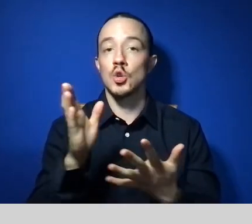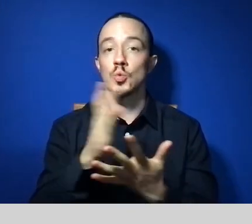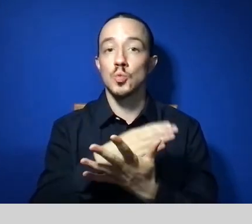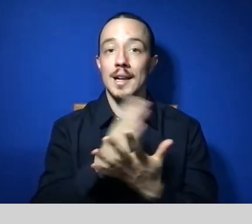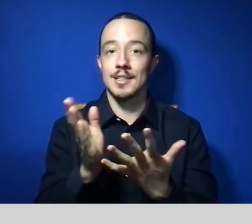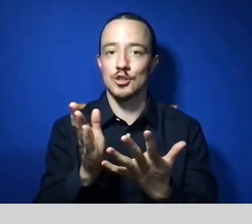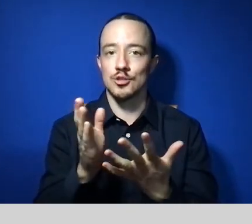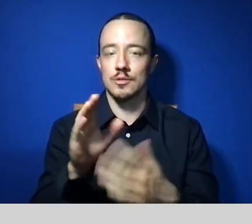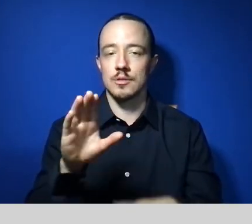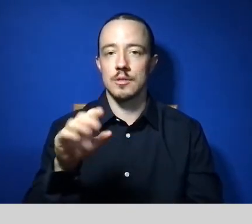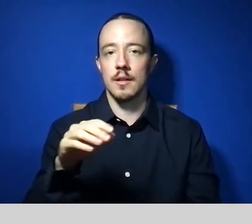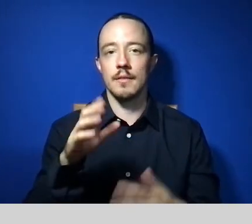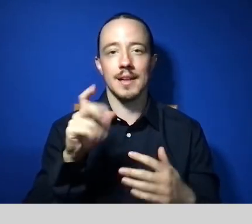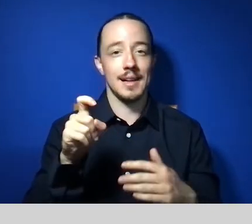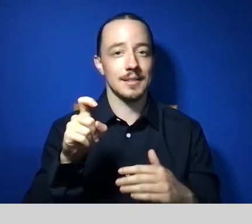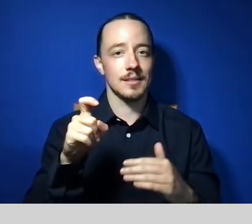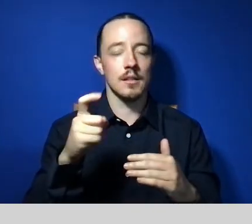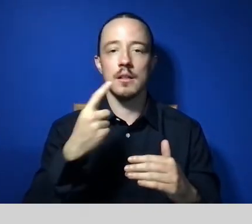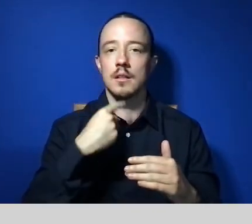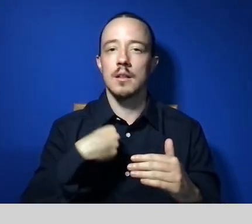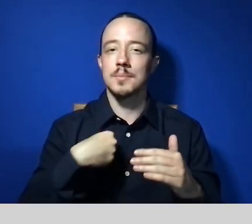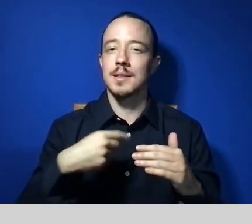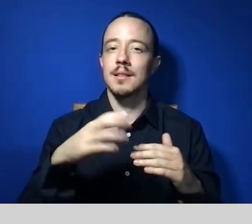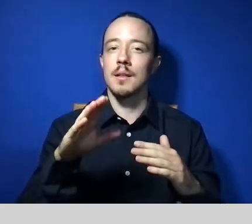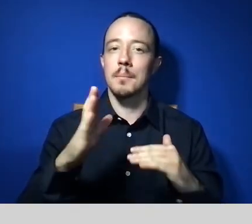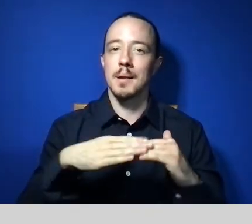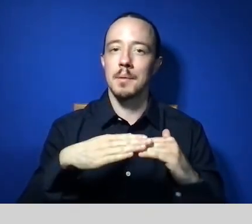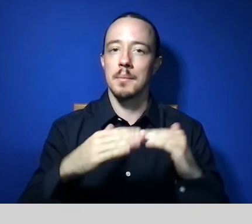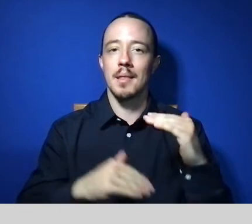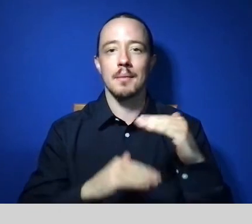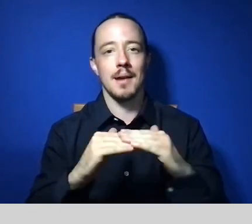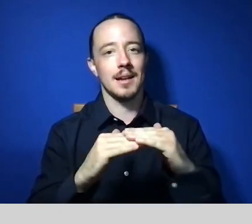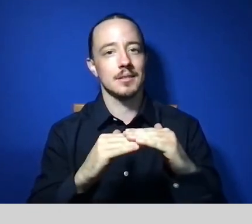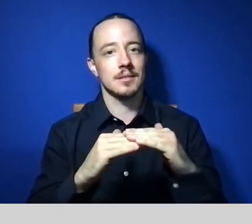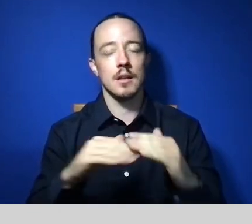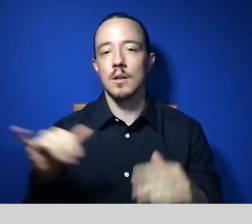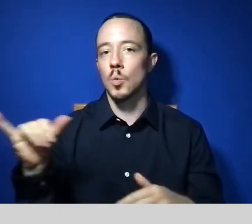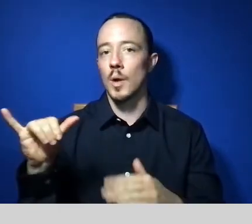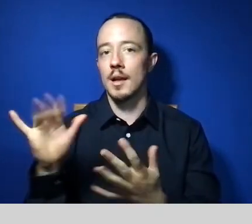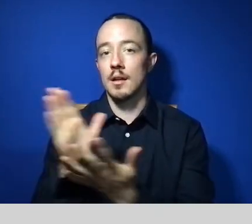range of x tells me what the min and the max for the x-axis and the range of y, is the